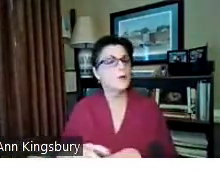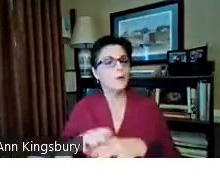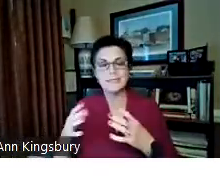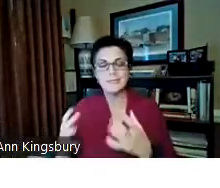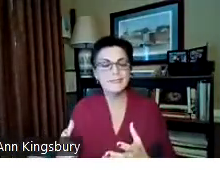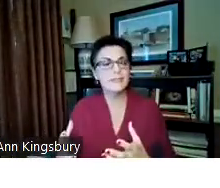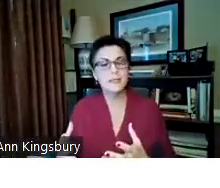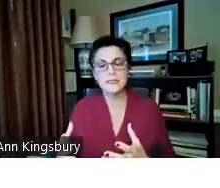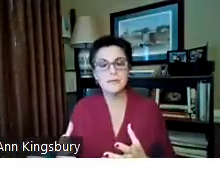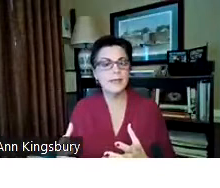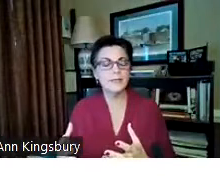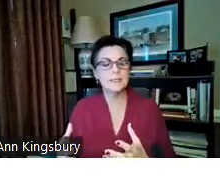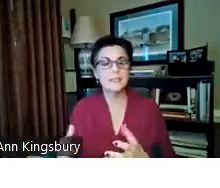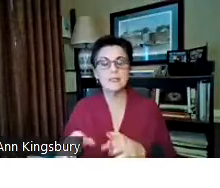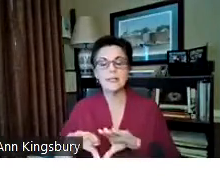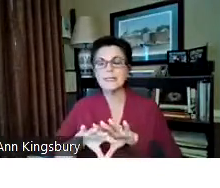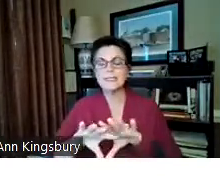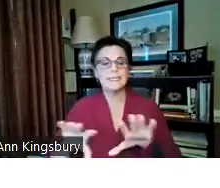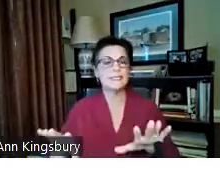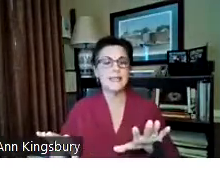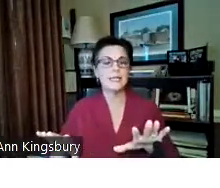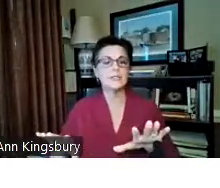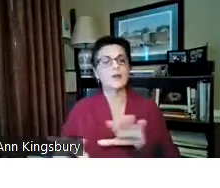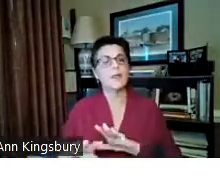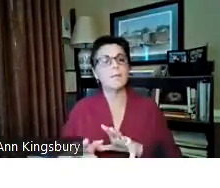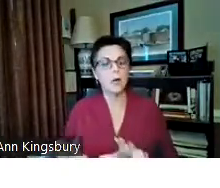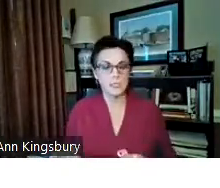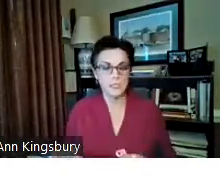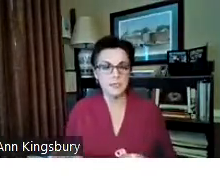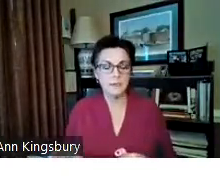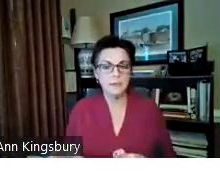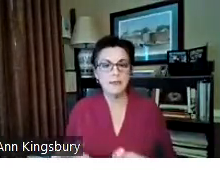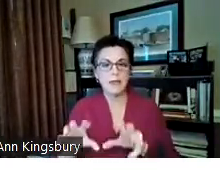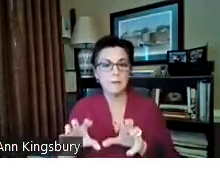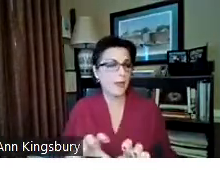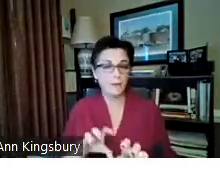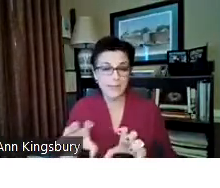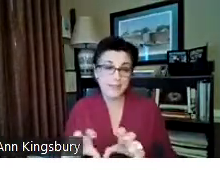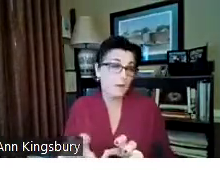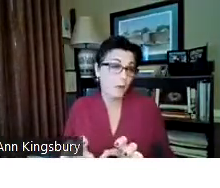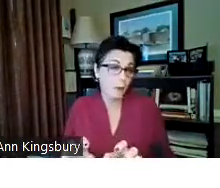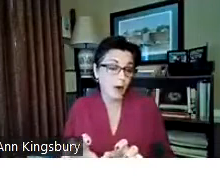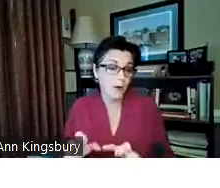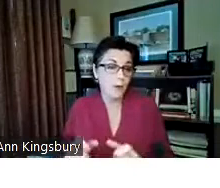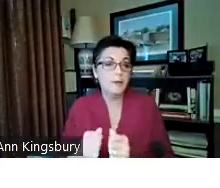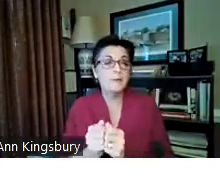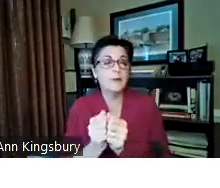But when a system steps into make a decision, it disconnects from the person. And that's not what we want. We want people to